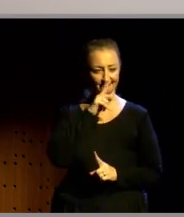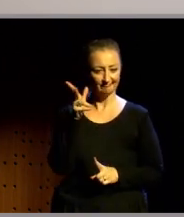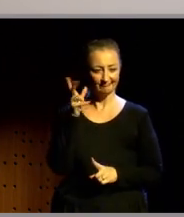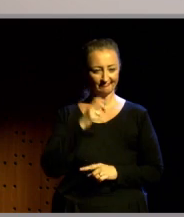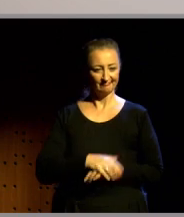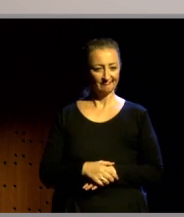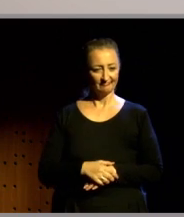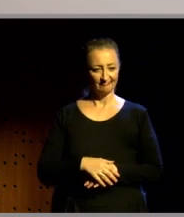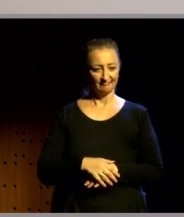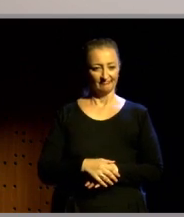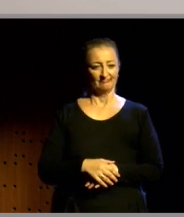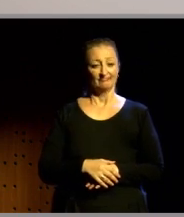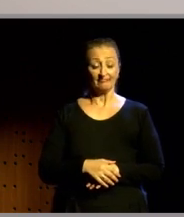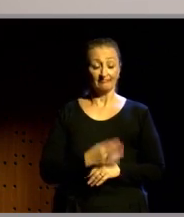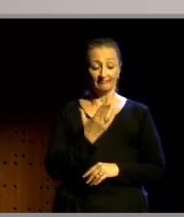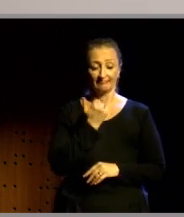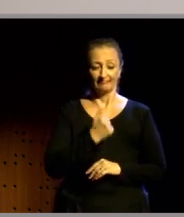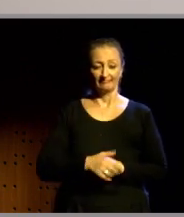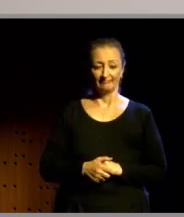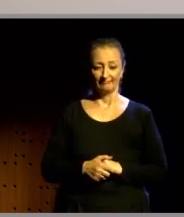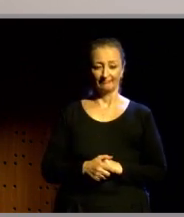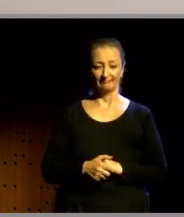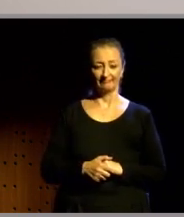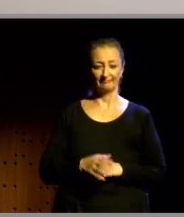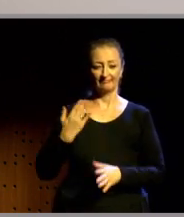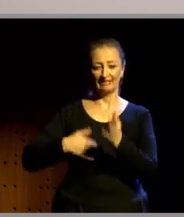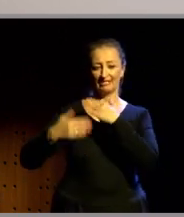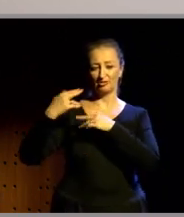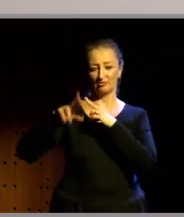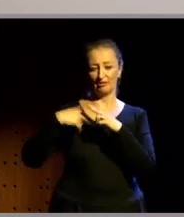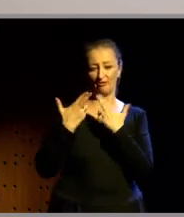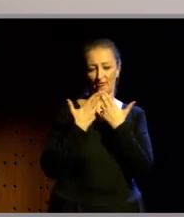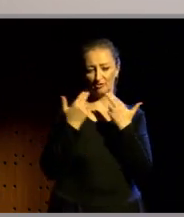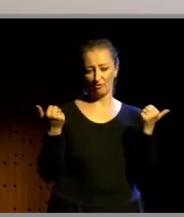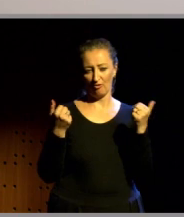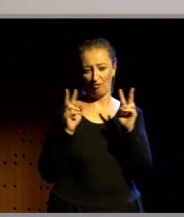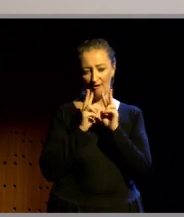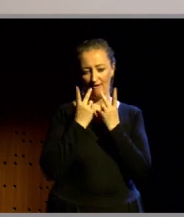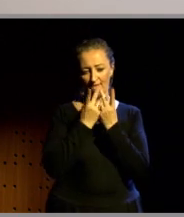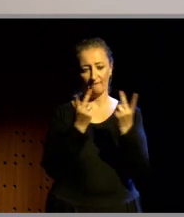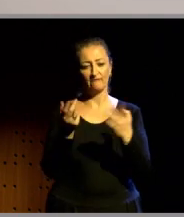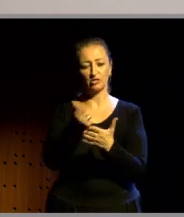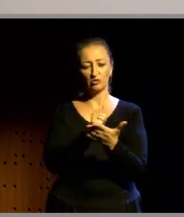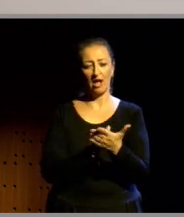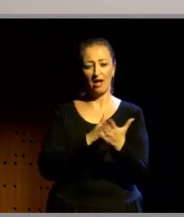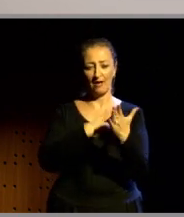The history of song, of visual art, of paint, of storytelling,